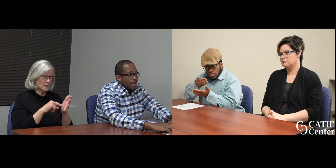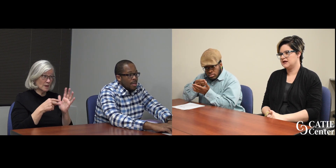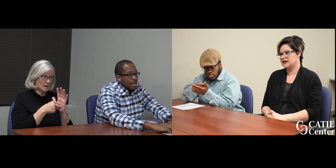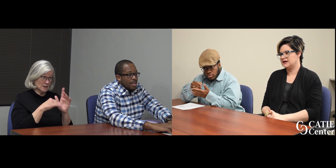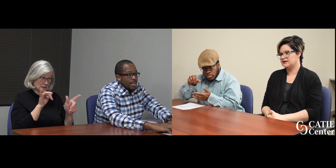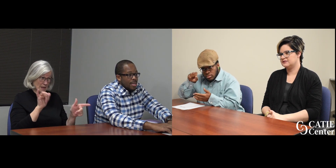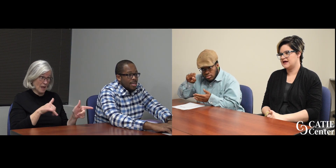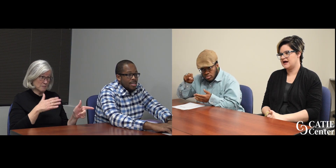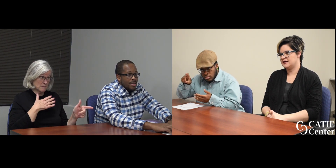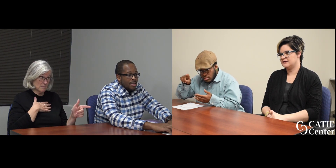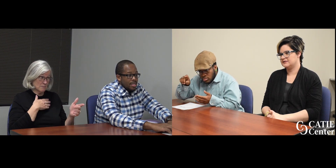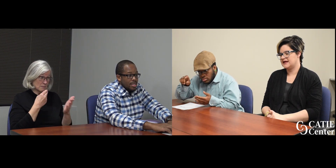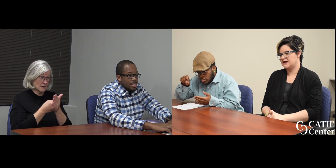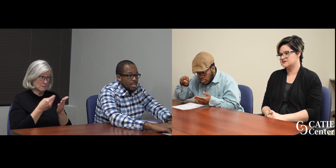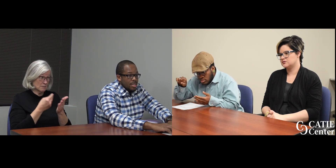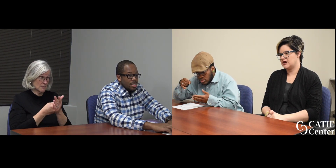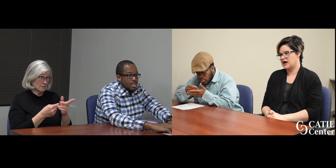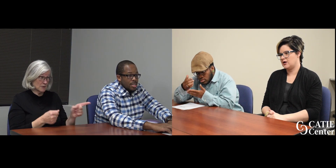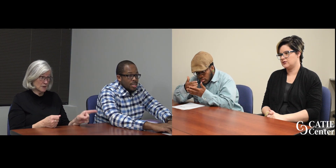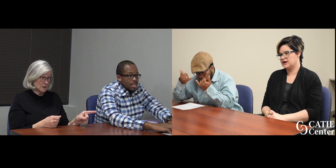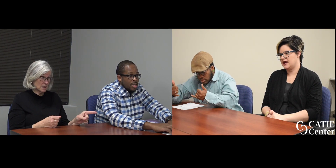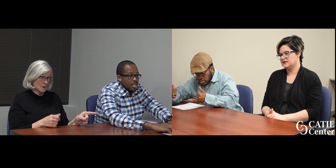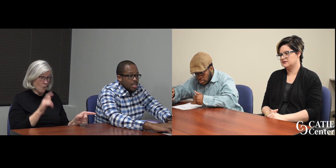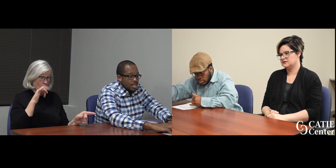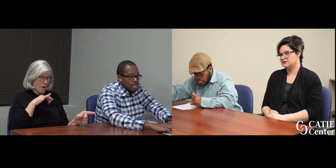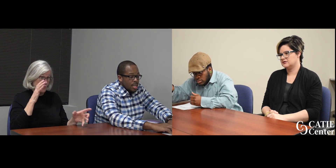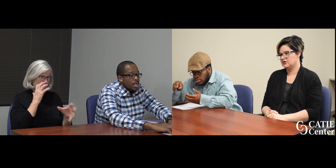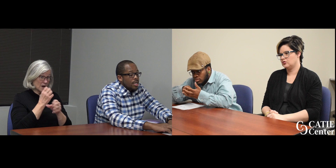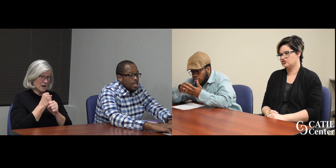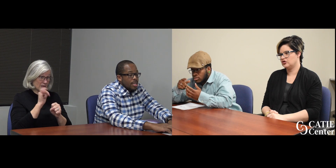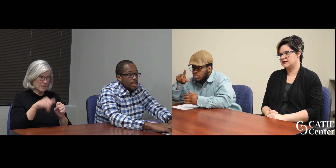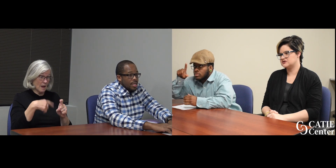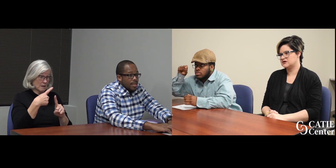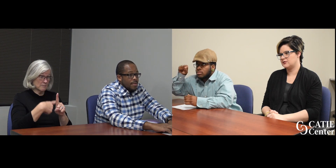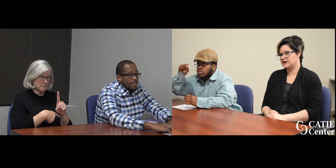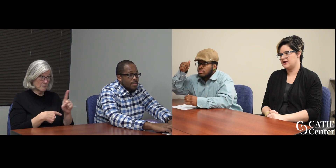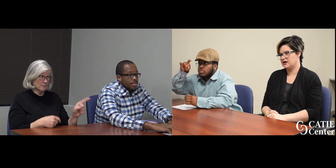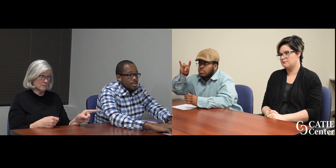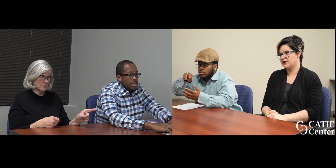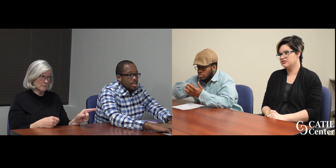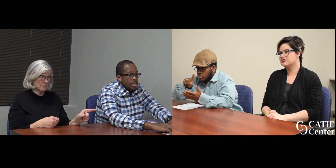Meaning that that's what I would get? So that's what I would get a month?